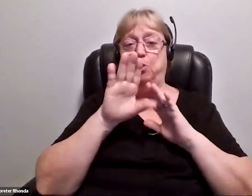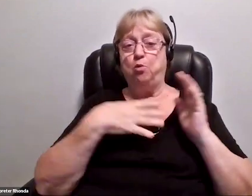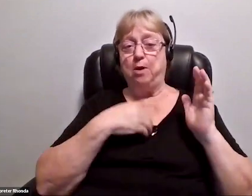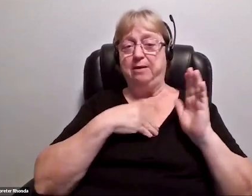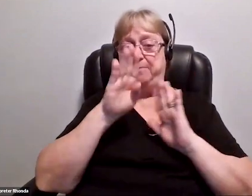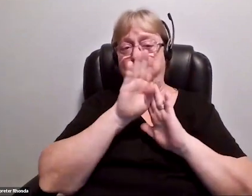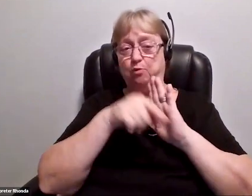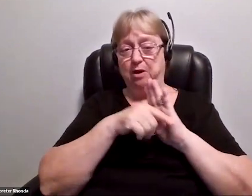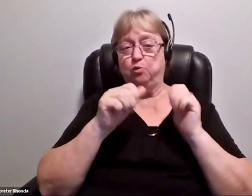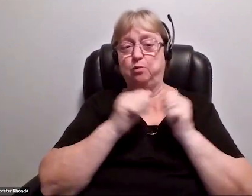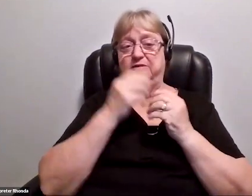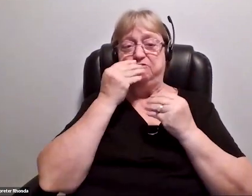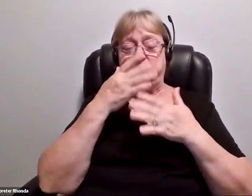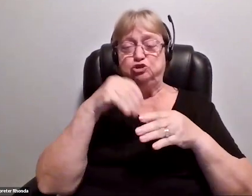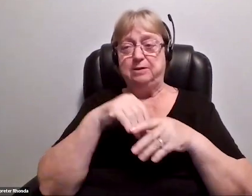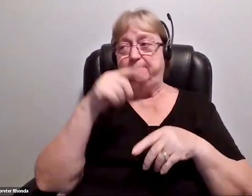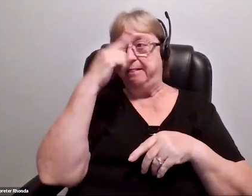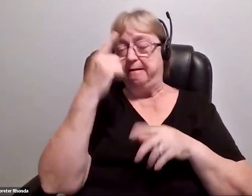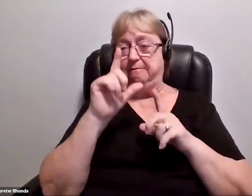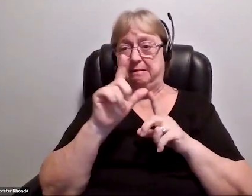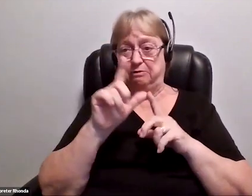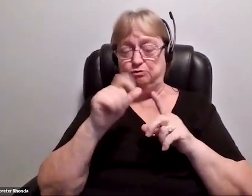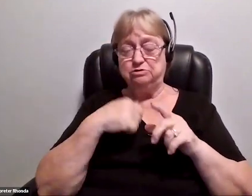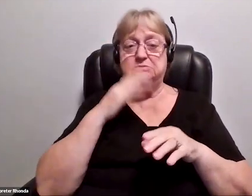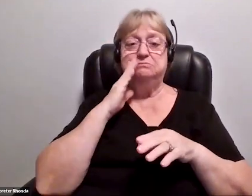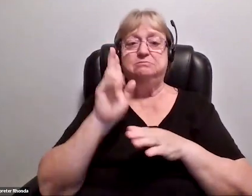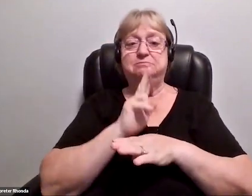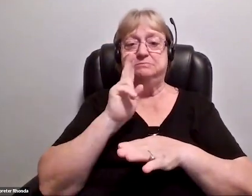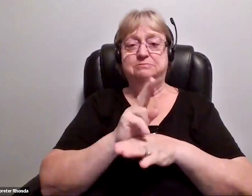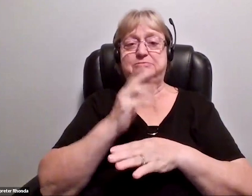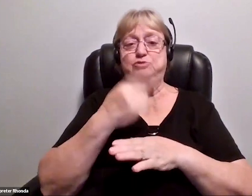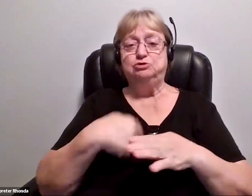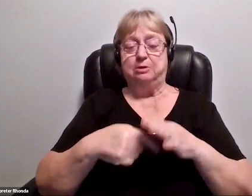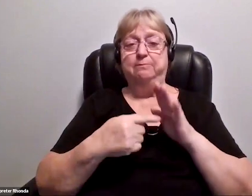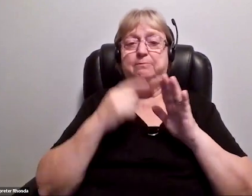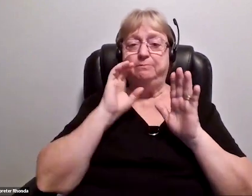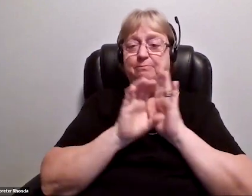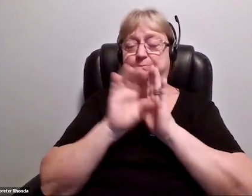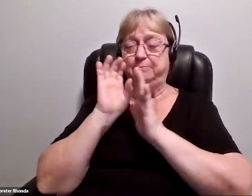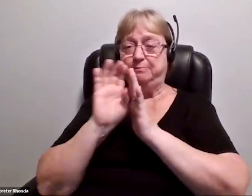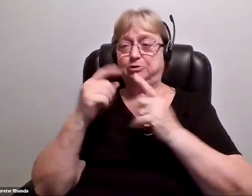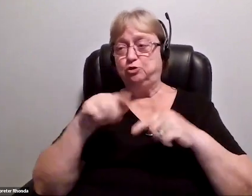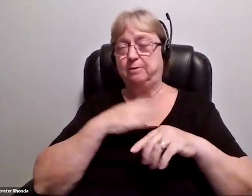written in black letters. I will be using some illustrative figures throughout the presentation.